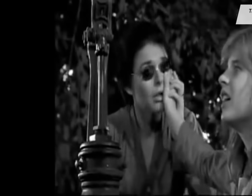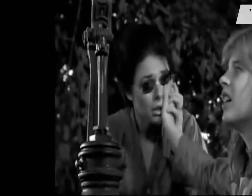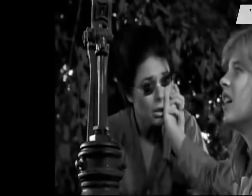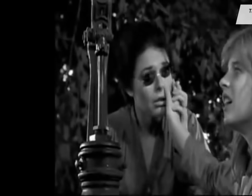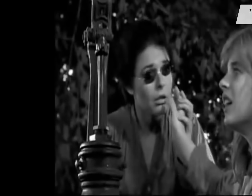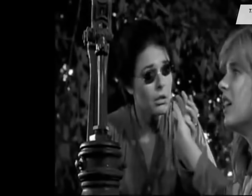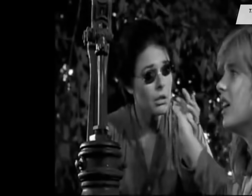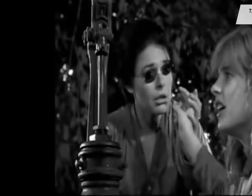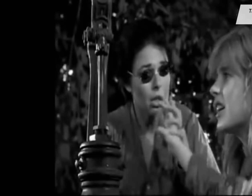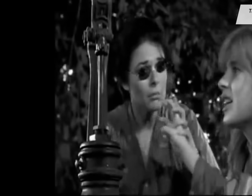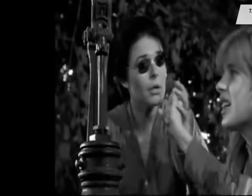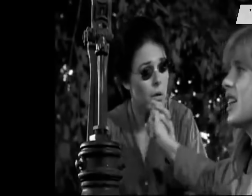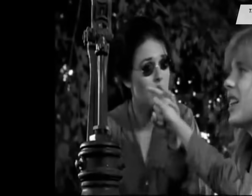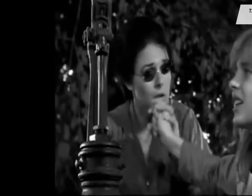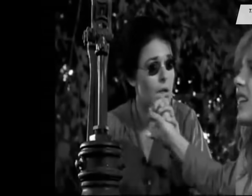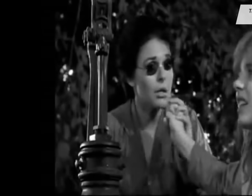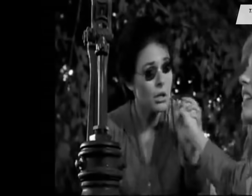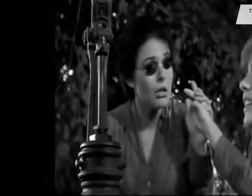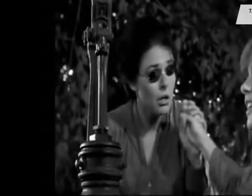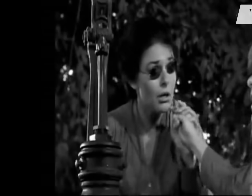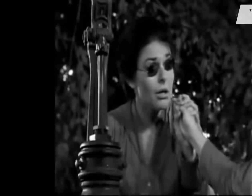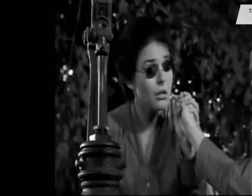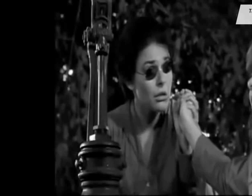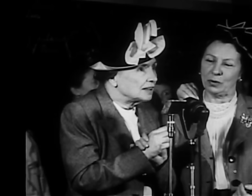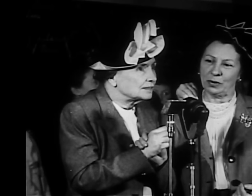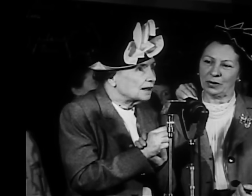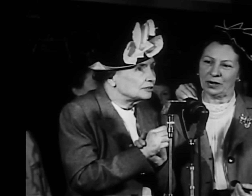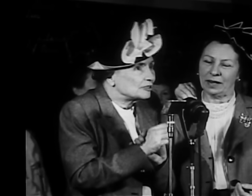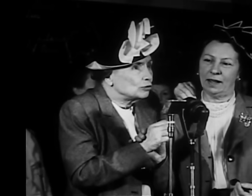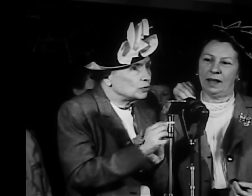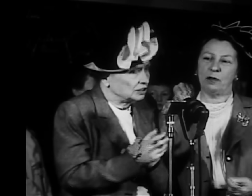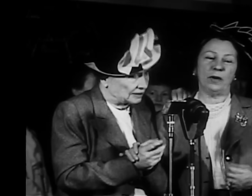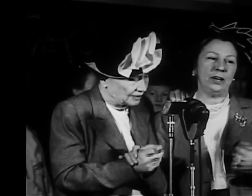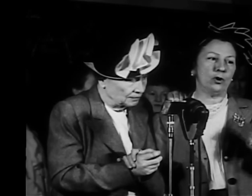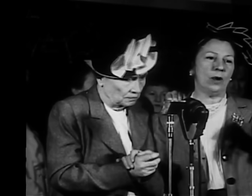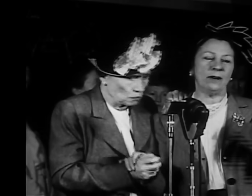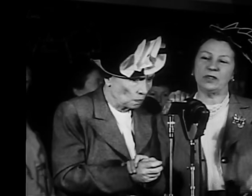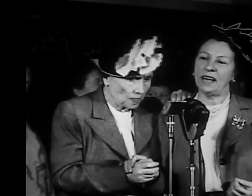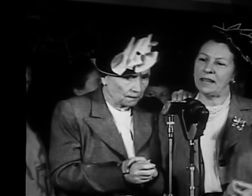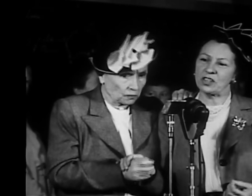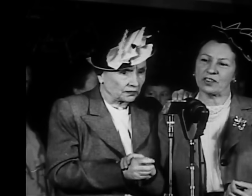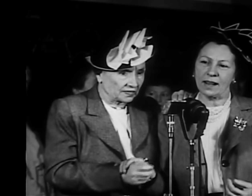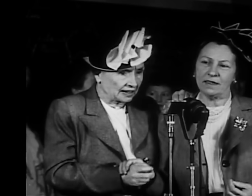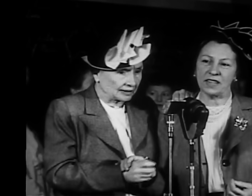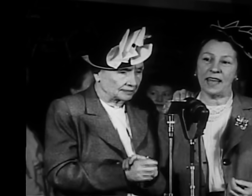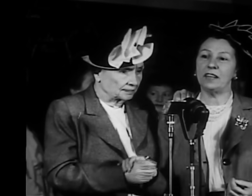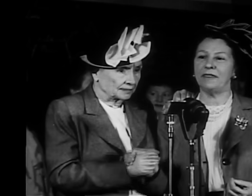It's privileging communication that is meaningful to us. And I find it interesting that for our collective empathy to work,